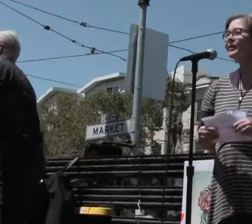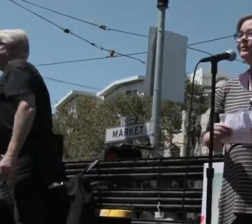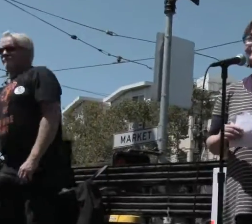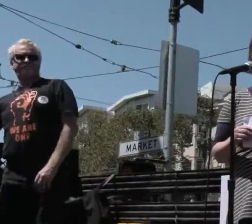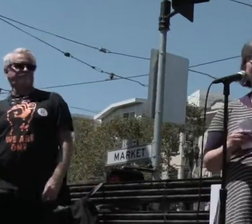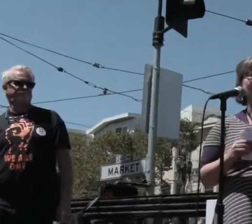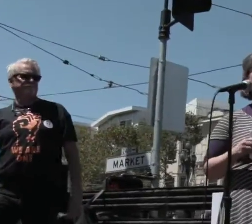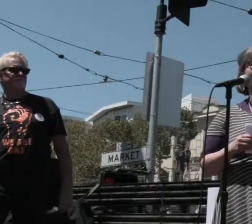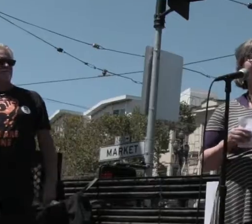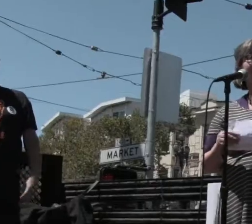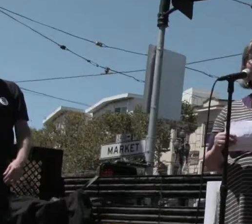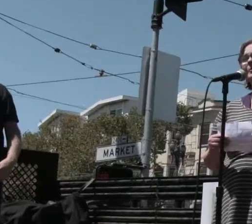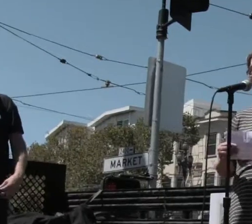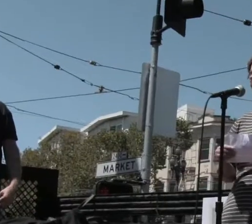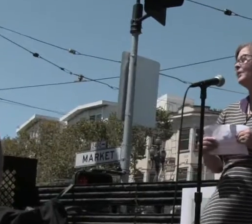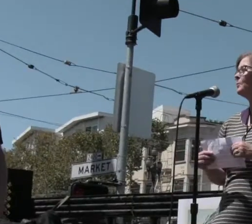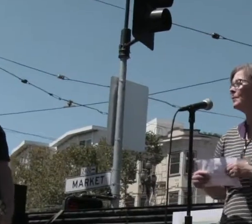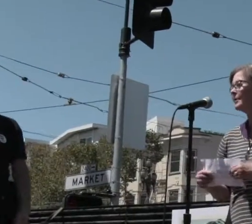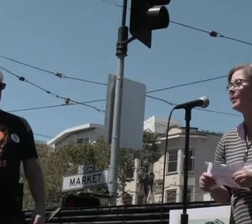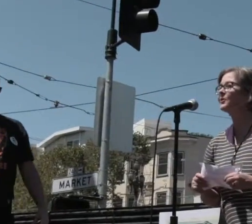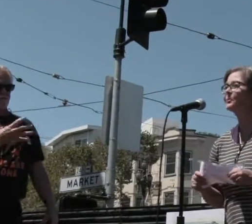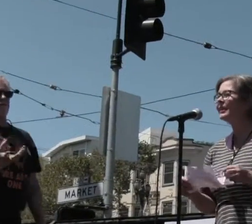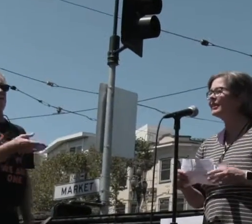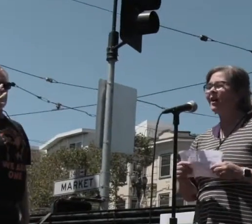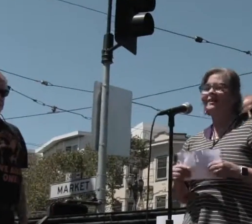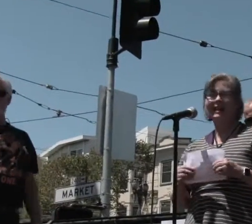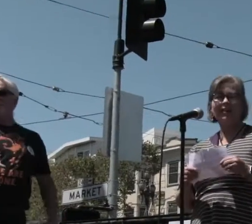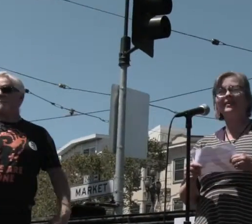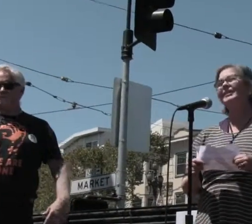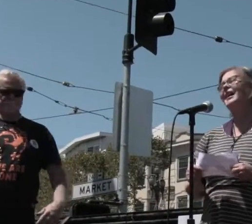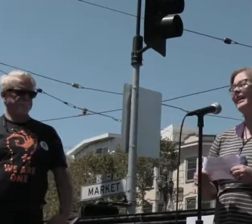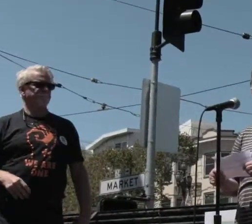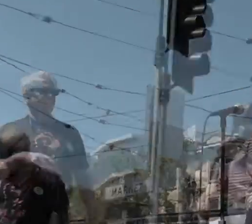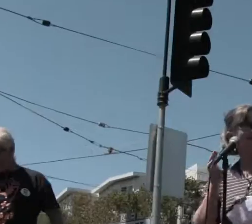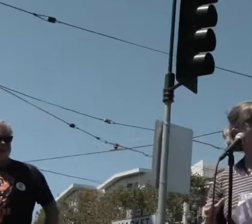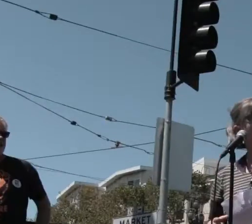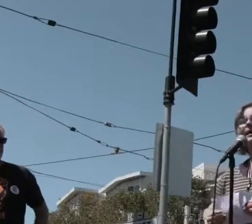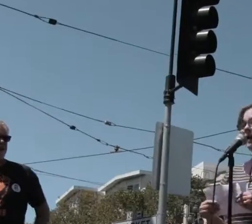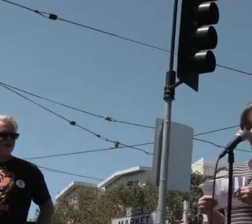Thank you, to Cleve and Juanita, and Horizons and the Women’s March for bringing us all together today.